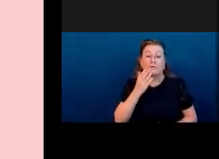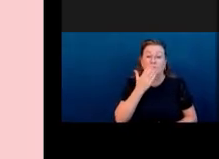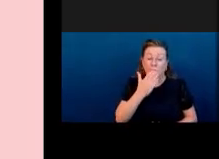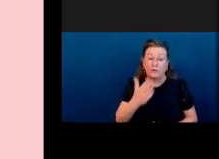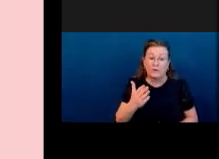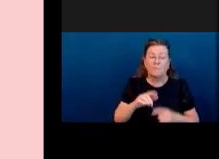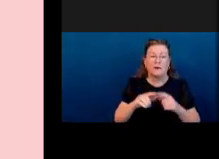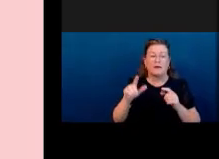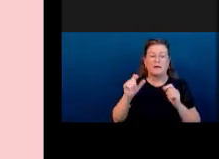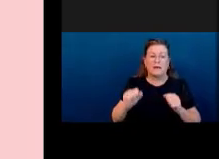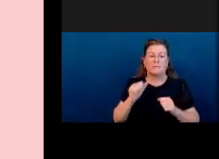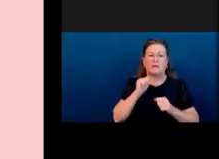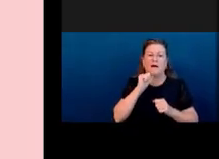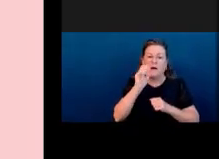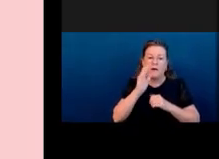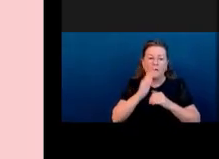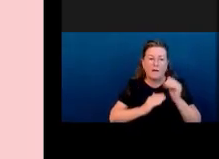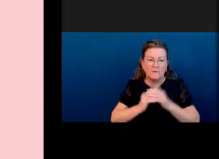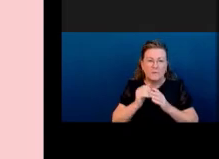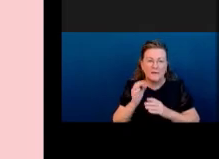really uncomfortable for kids who aren't used to having that